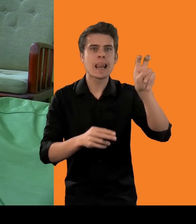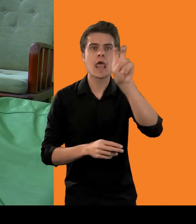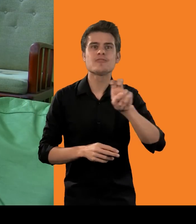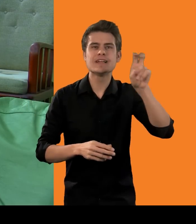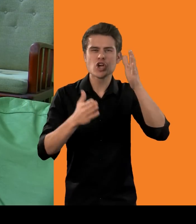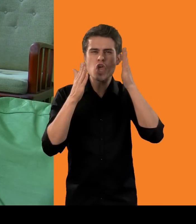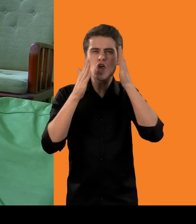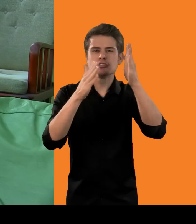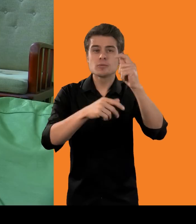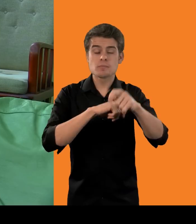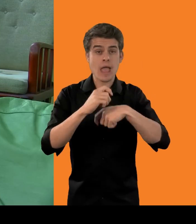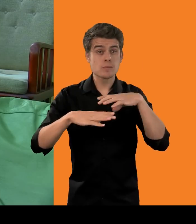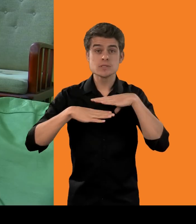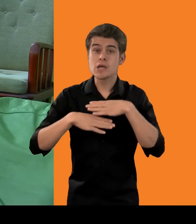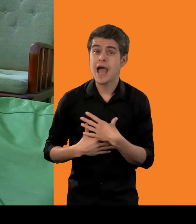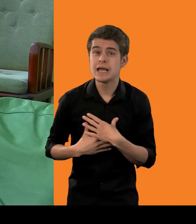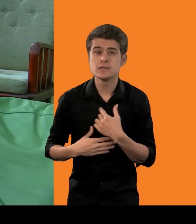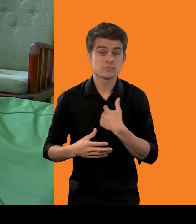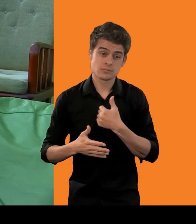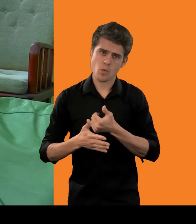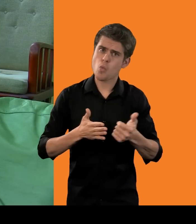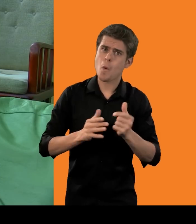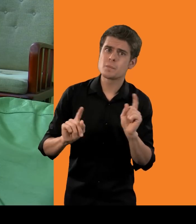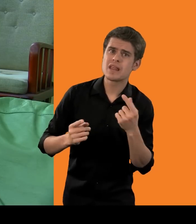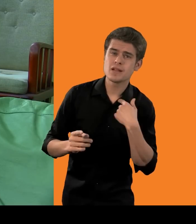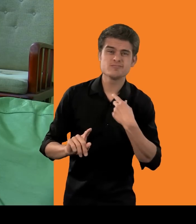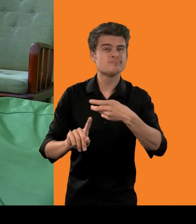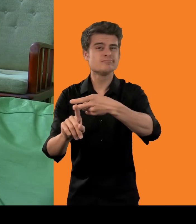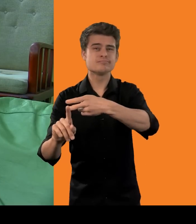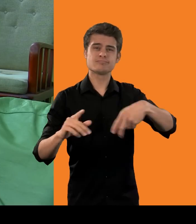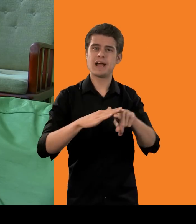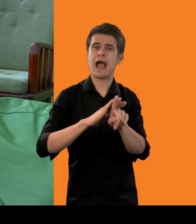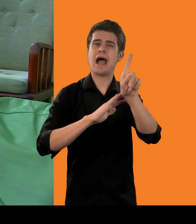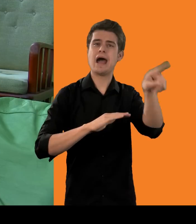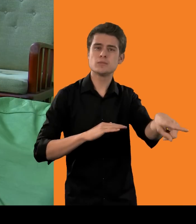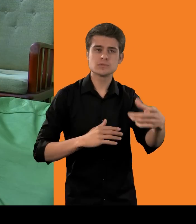concentrating for too long or for lipreading or anything like that, what I usually do is I